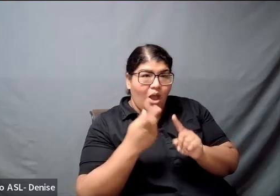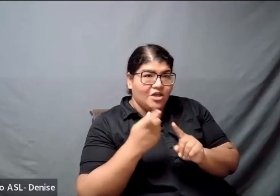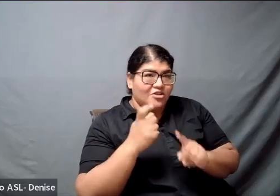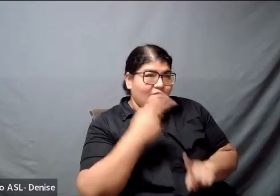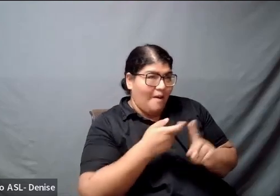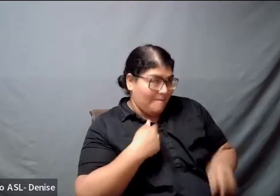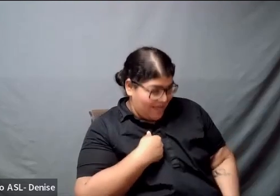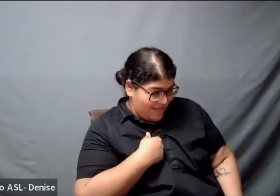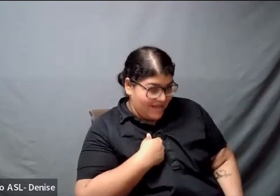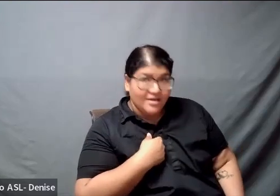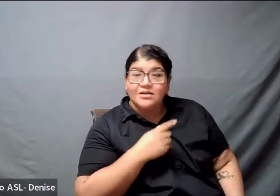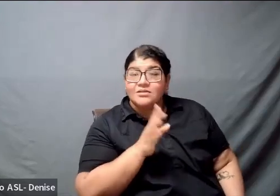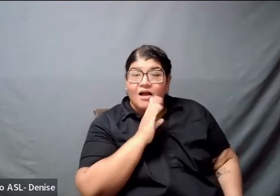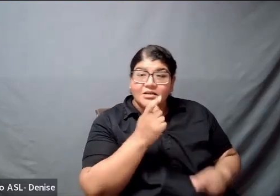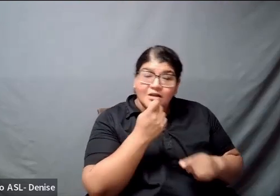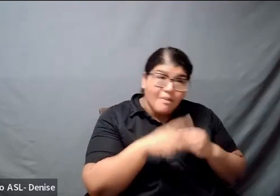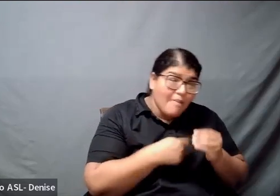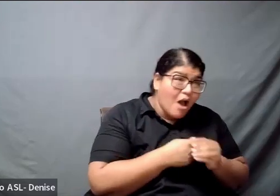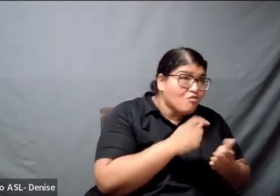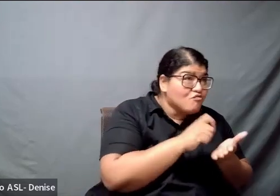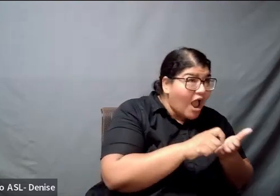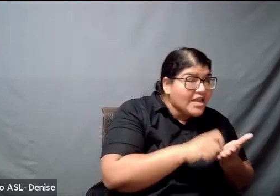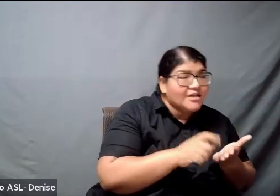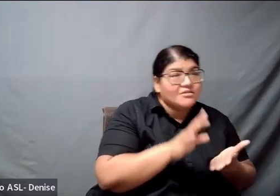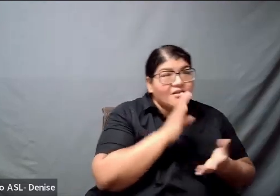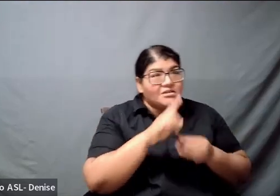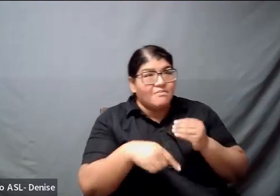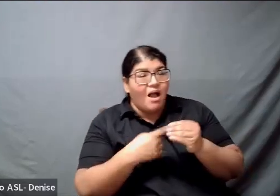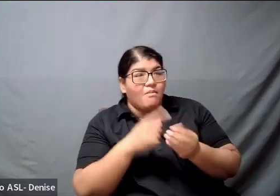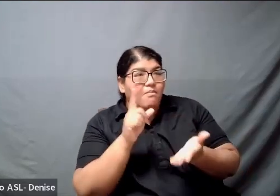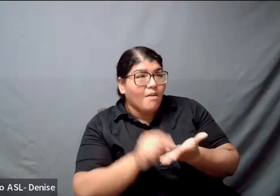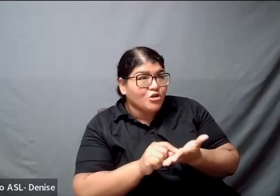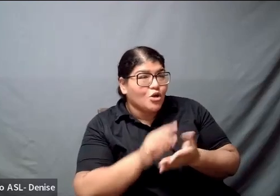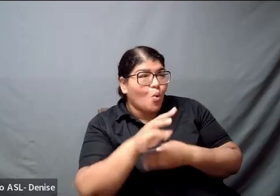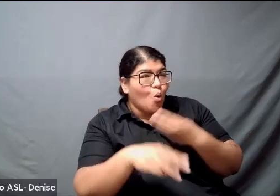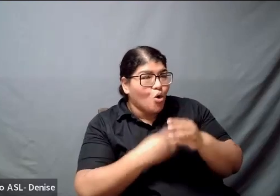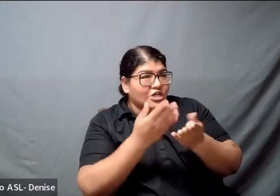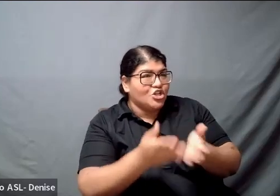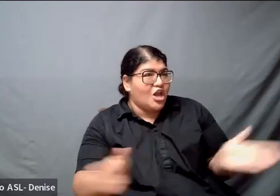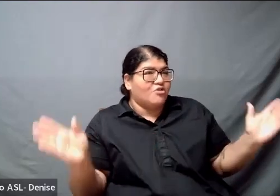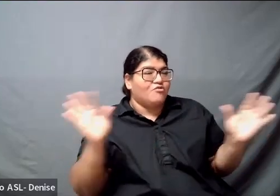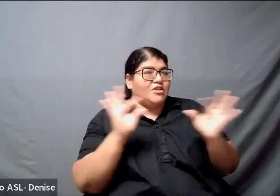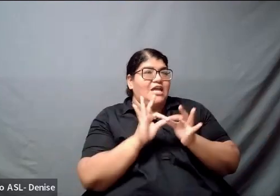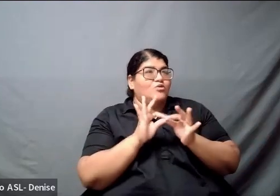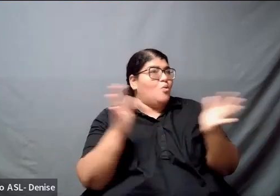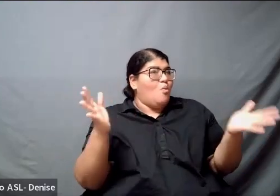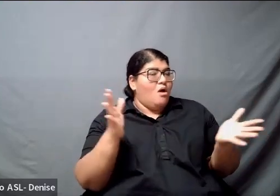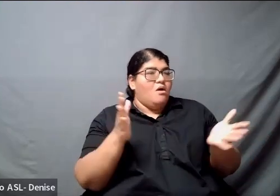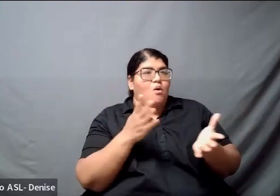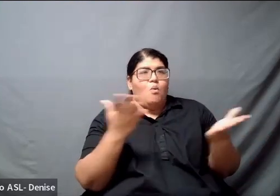we've talked a little bit about writing and we've talked a little bit about the publishing world as related to what kinds of books weren't being published,